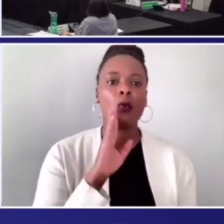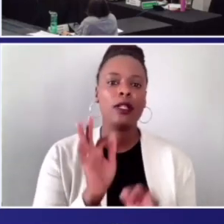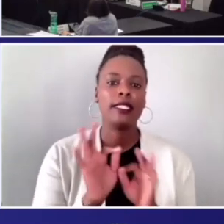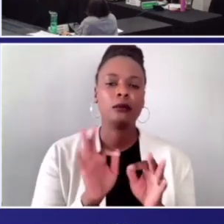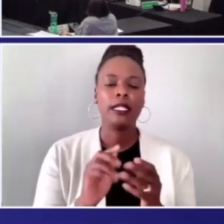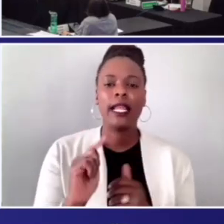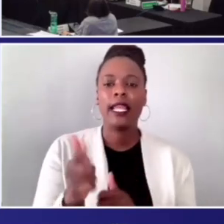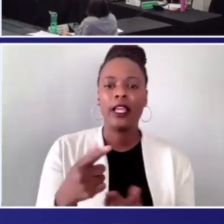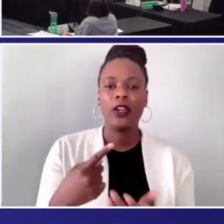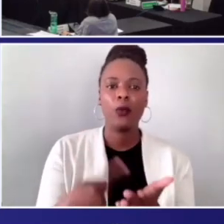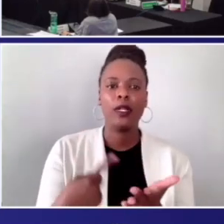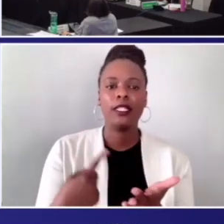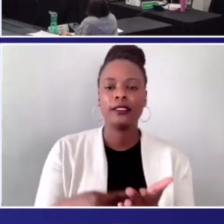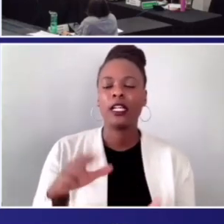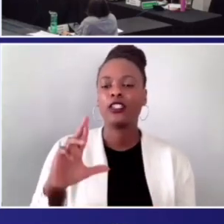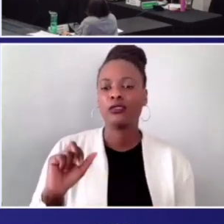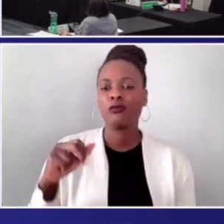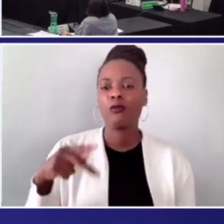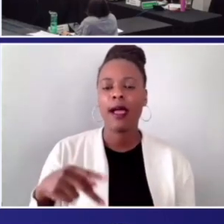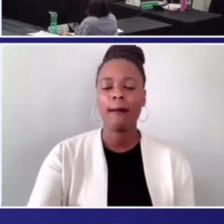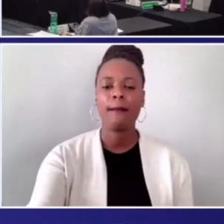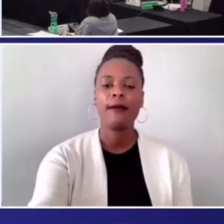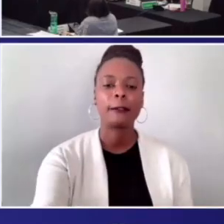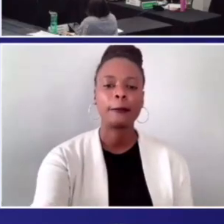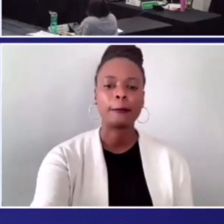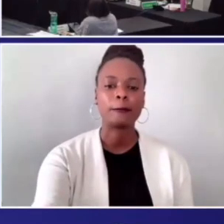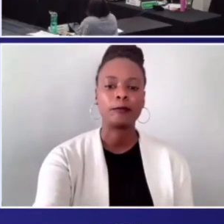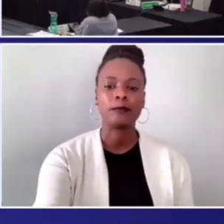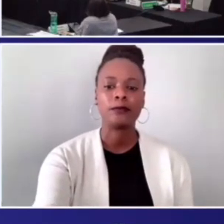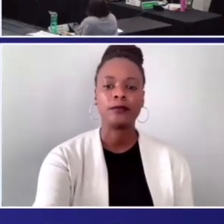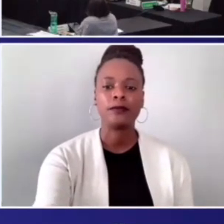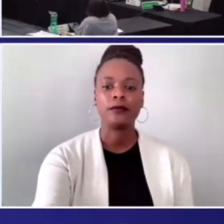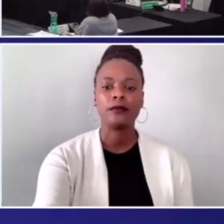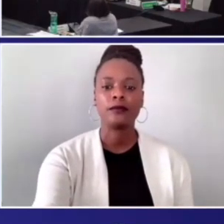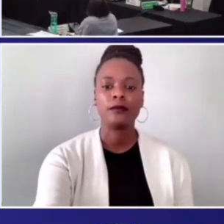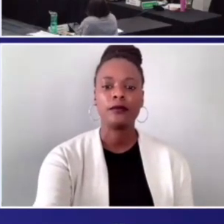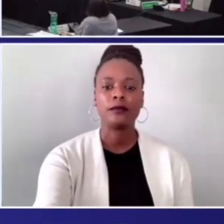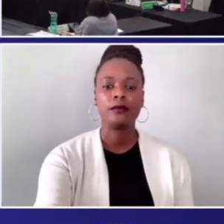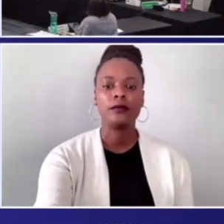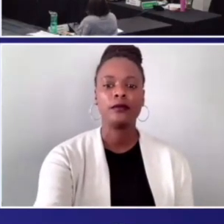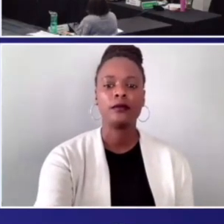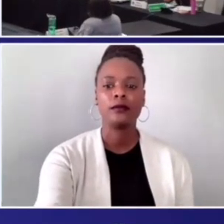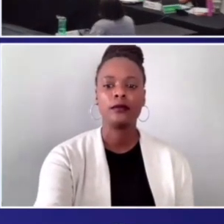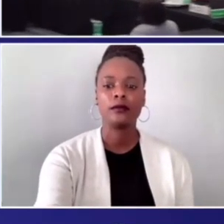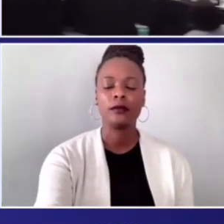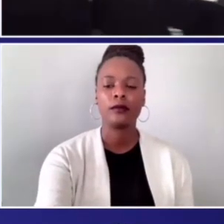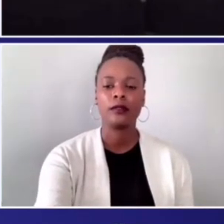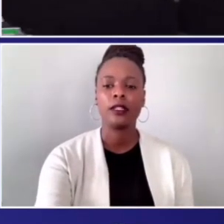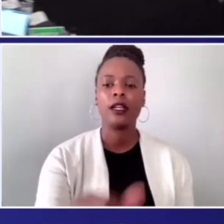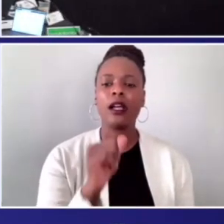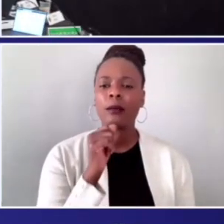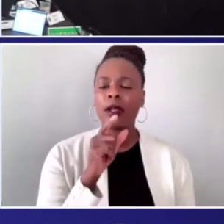about RAP. I'm not sure that the regulations would be the best place to